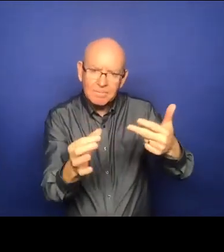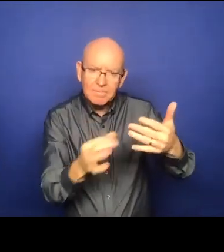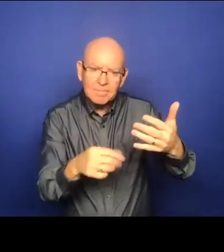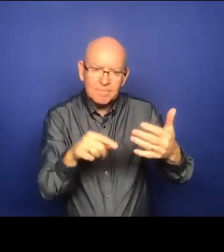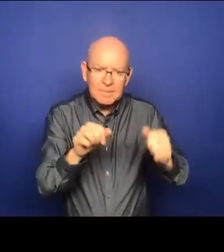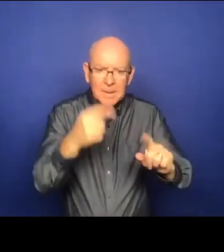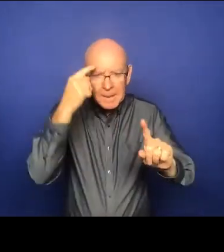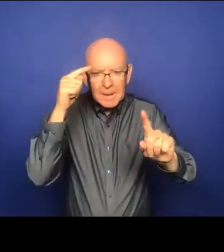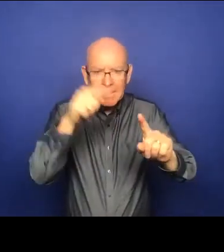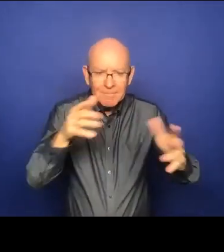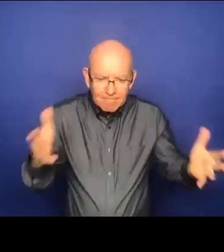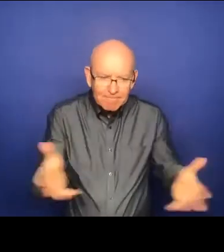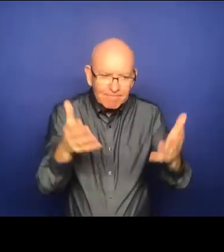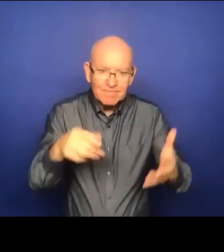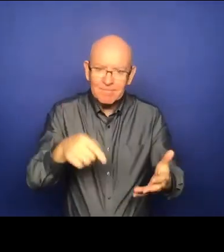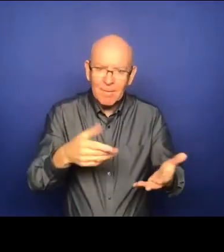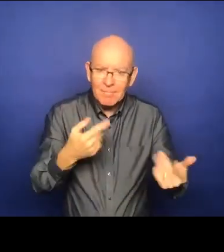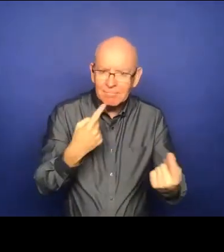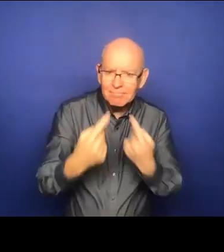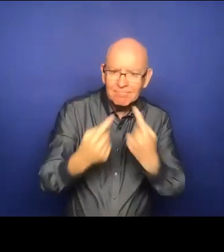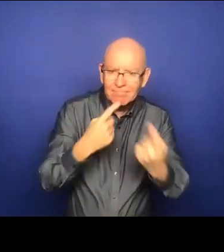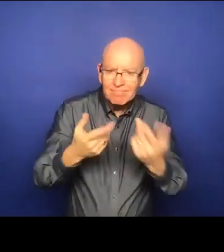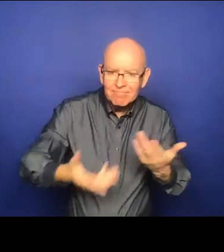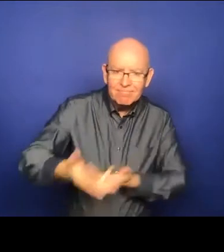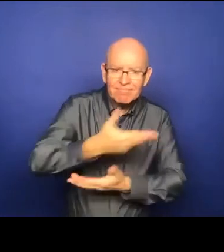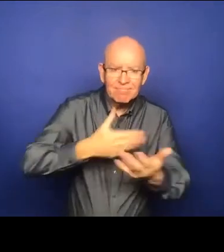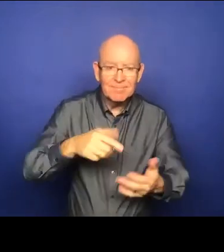Toolkit covers, I would like to highlight at least two which